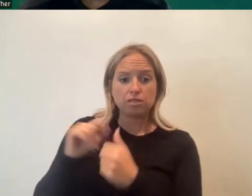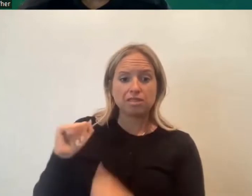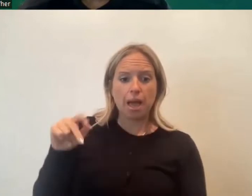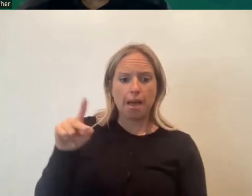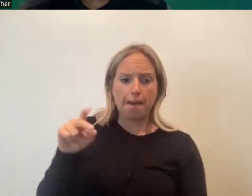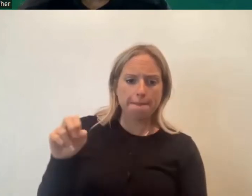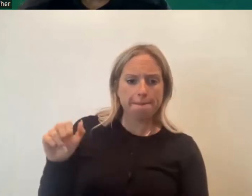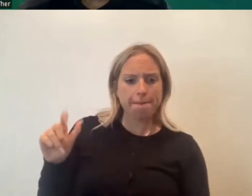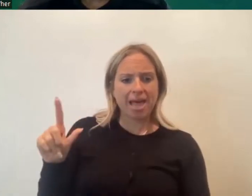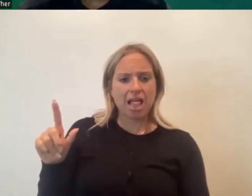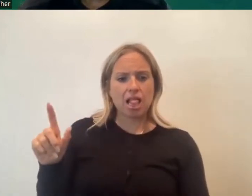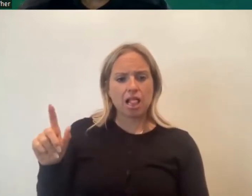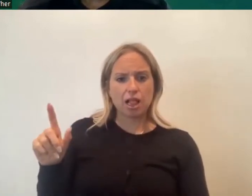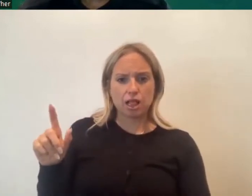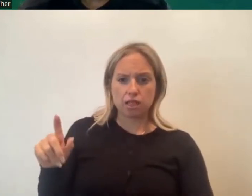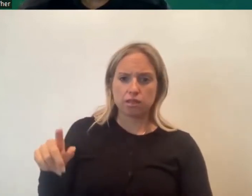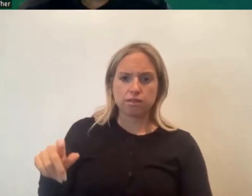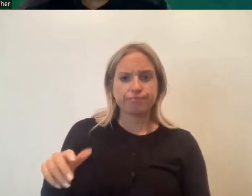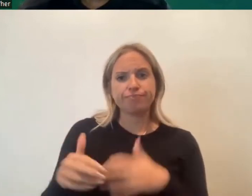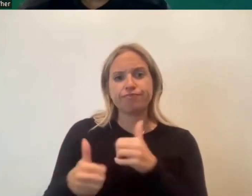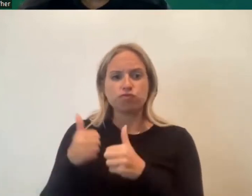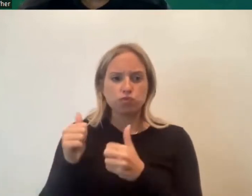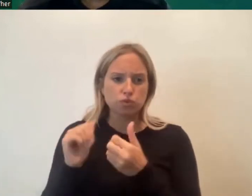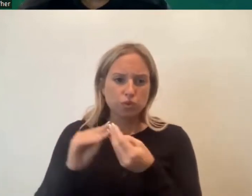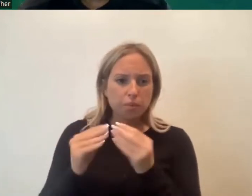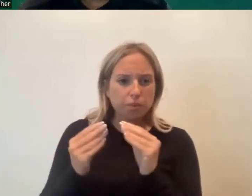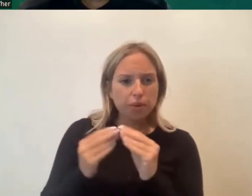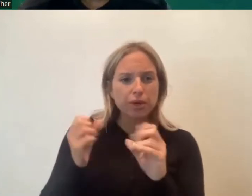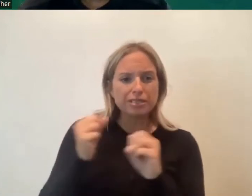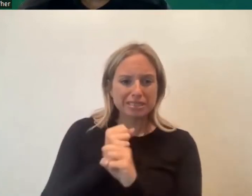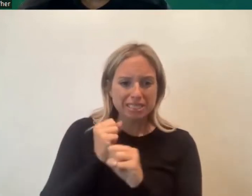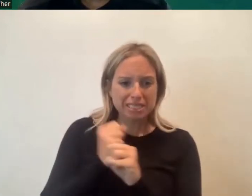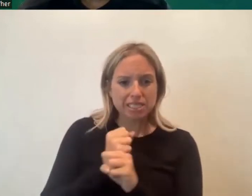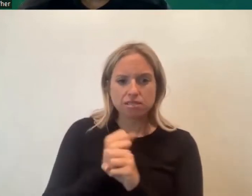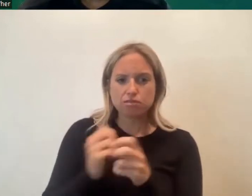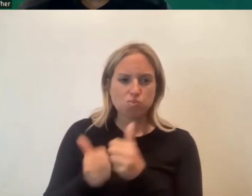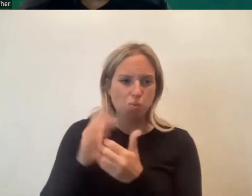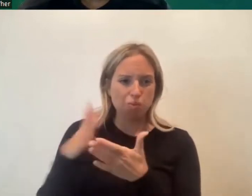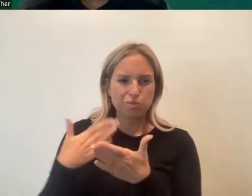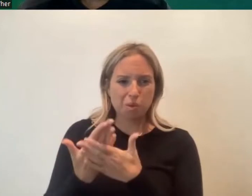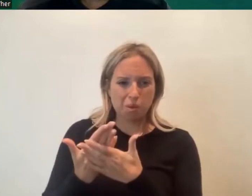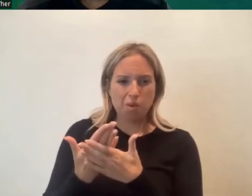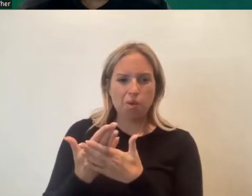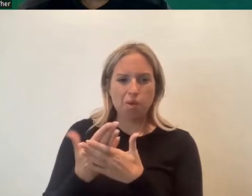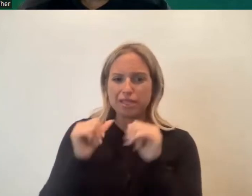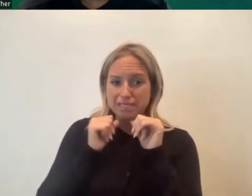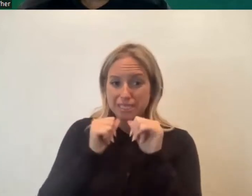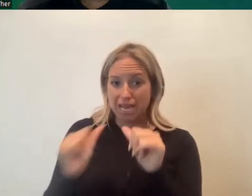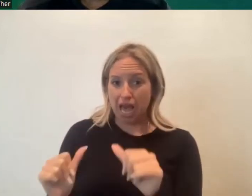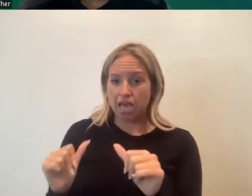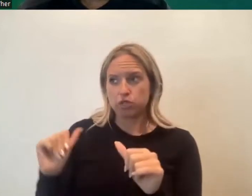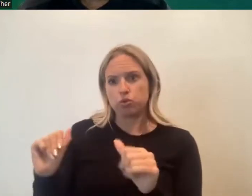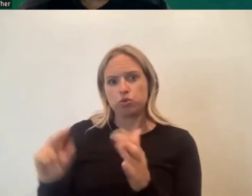Most everybody on a numbers, on a statistical standpoint, most everybody gets denied a second time.